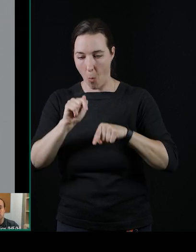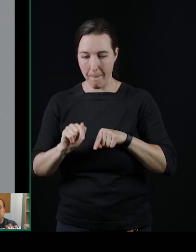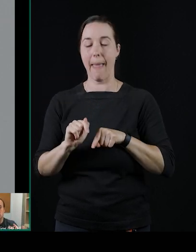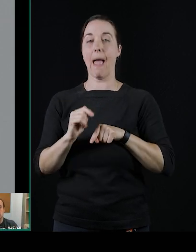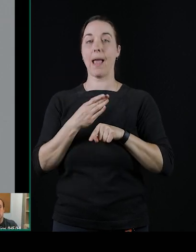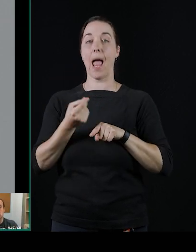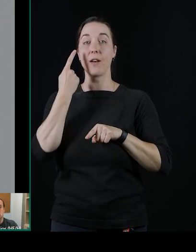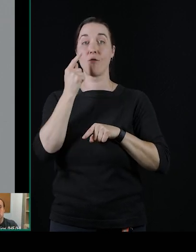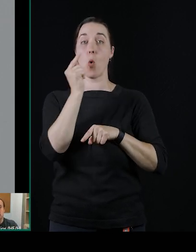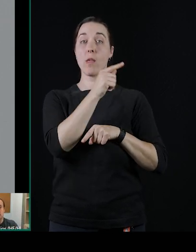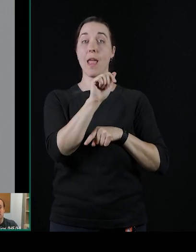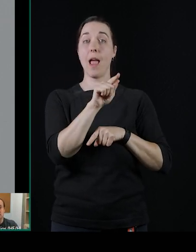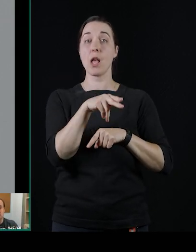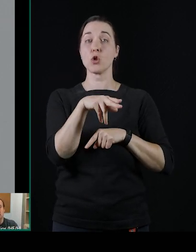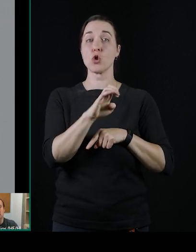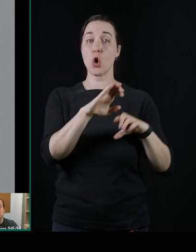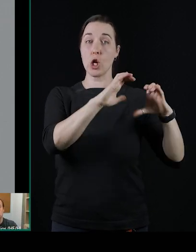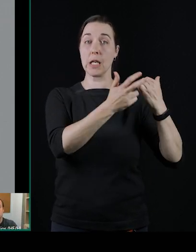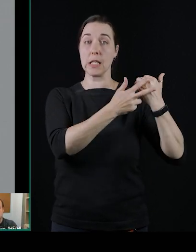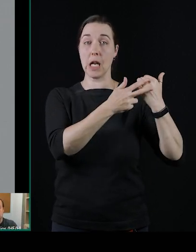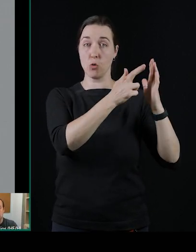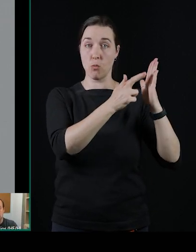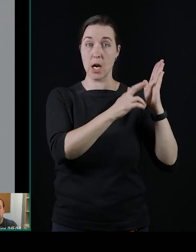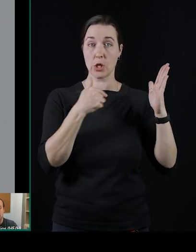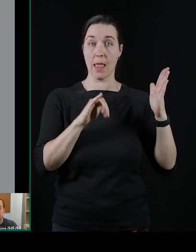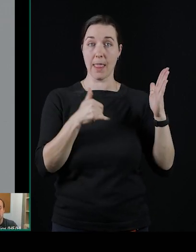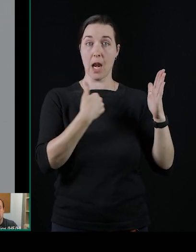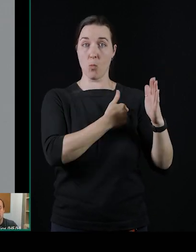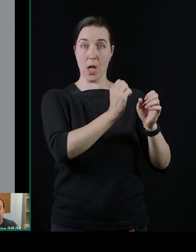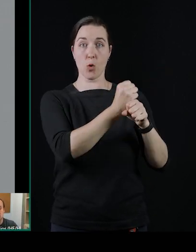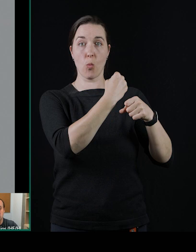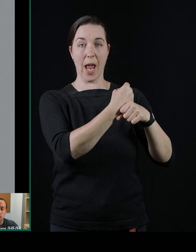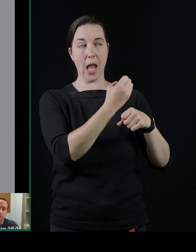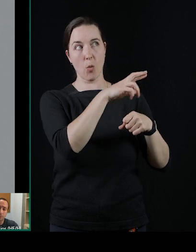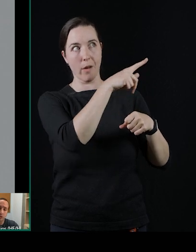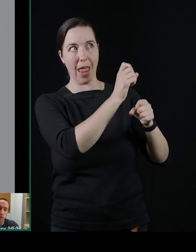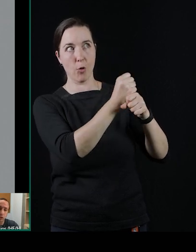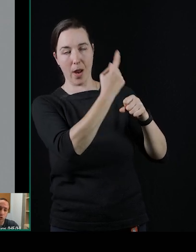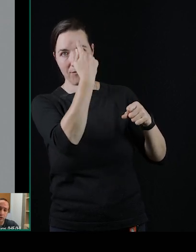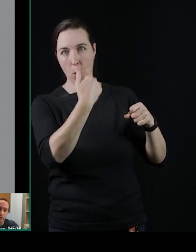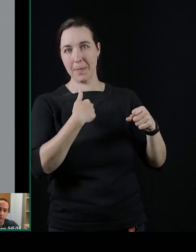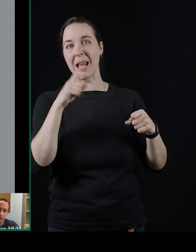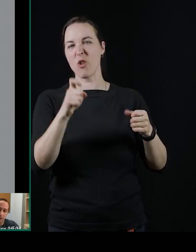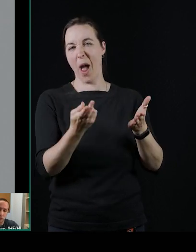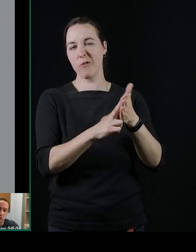And for the Azure container that we create, that Obleva creates for you, you need to login, right?